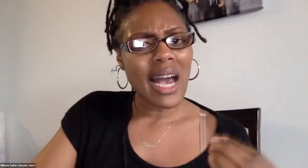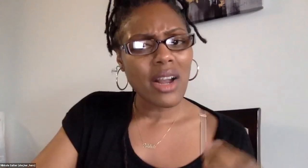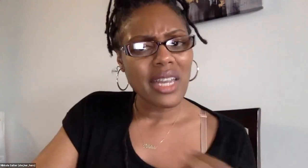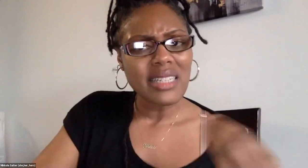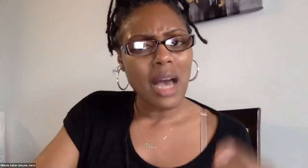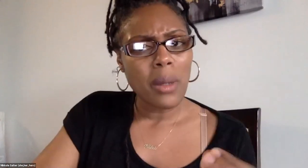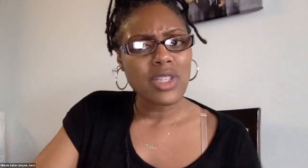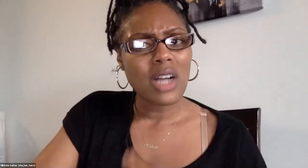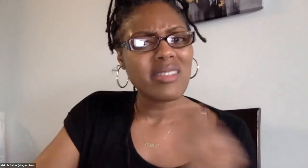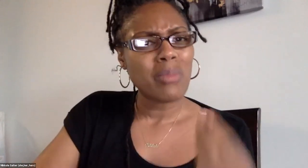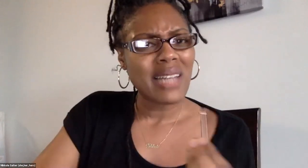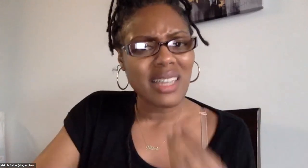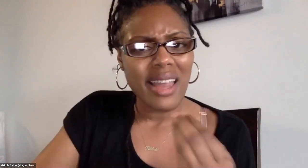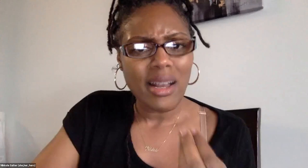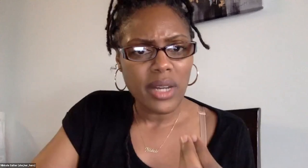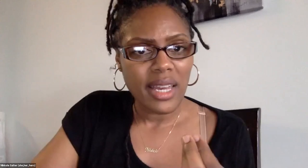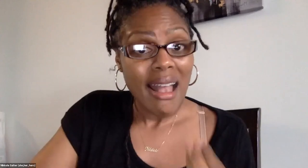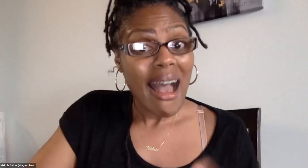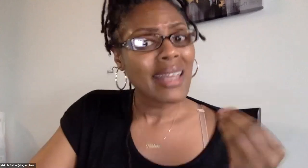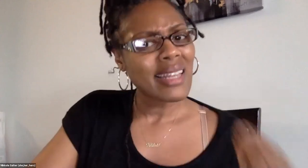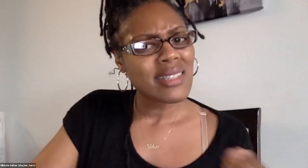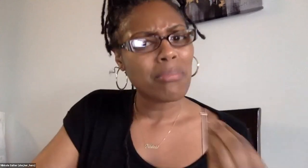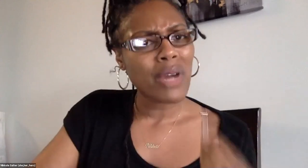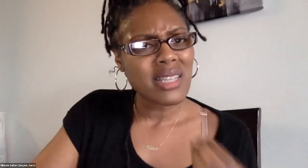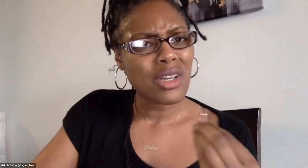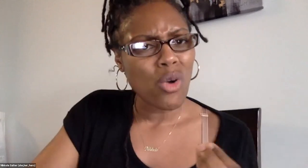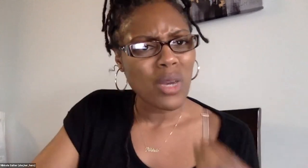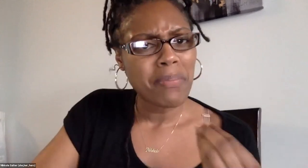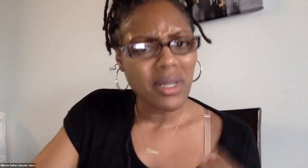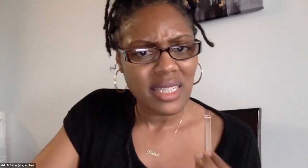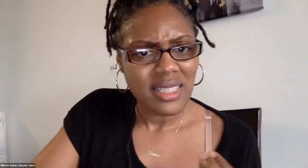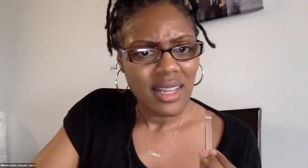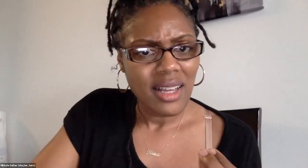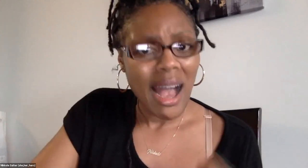of hierarchy and dominance are dismantling equity, I get some bricks and go rebuild it.